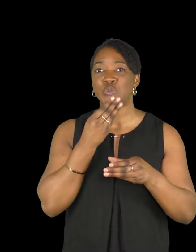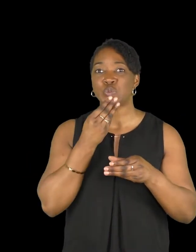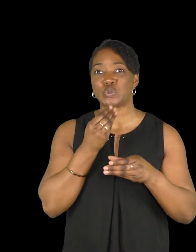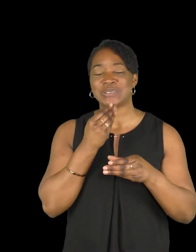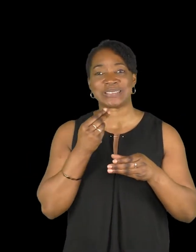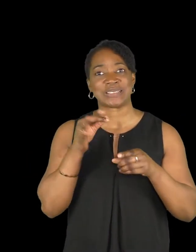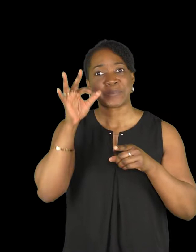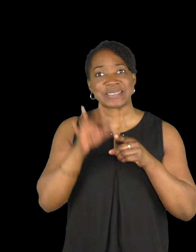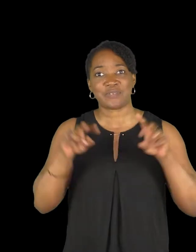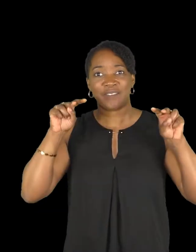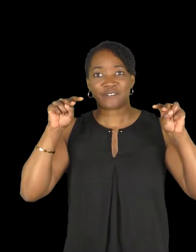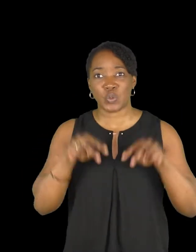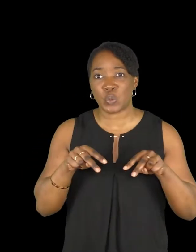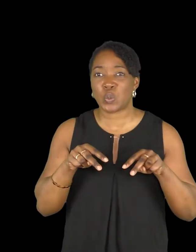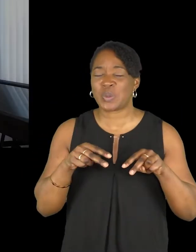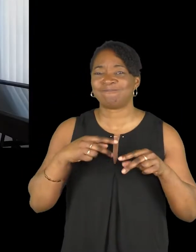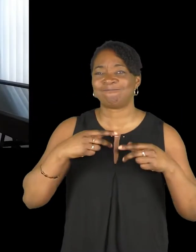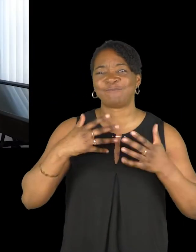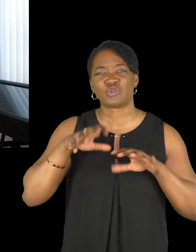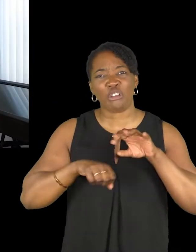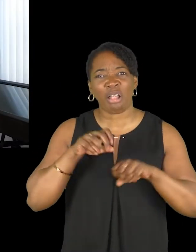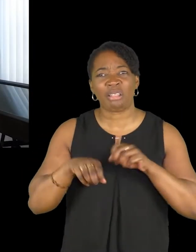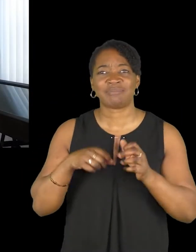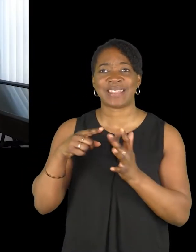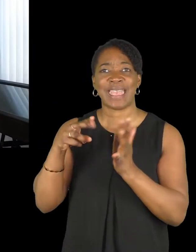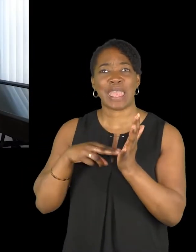they were framed in a very specific way and we struggled with a lot of archives,